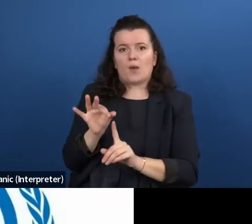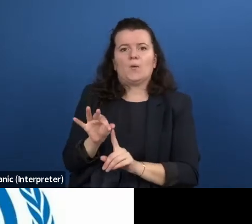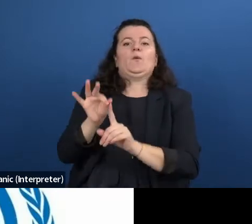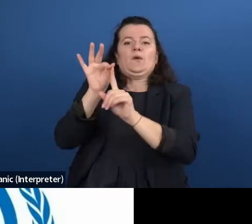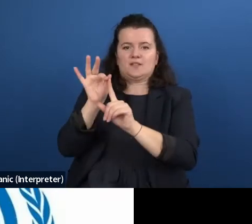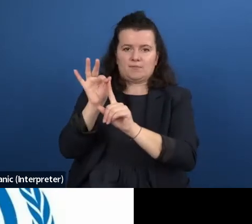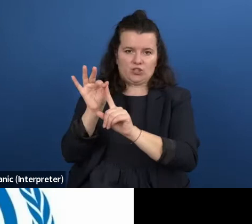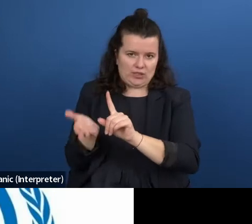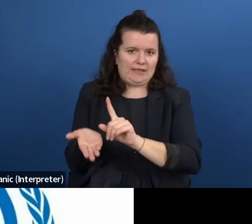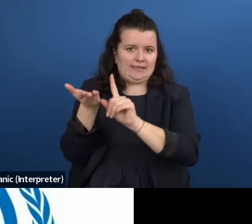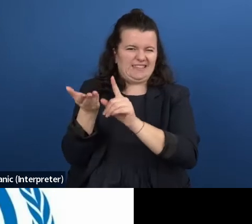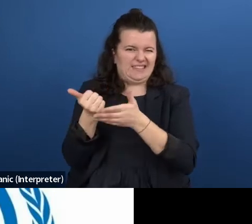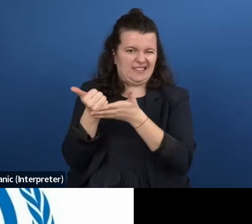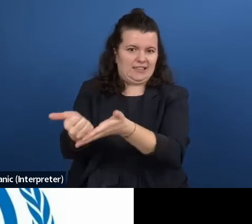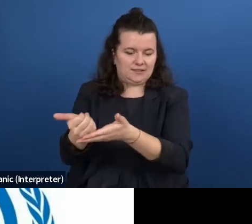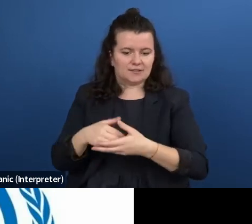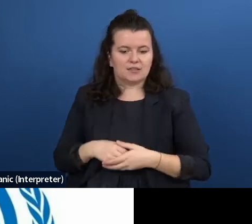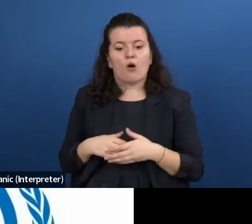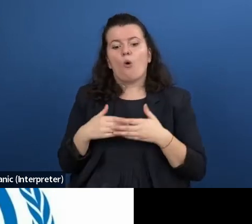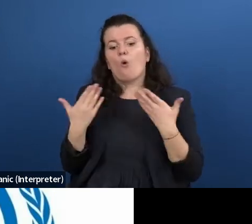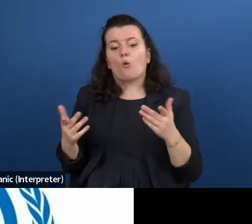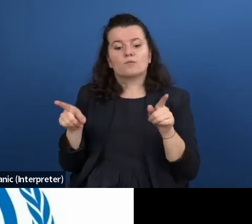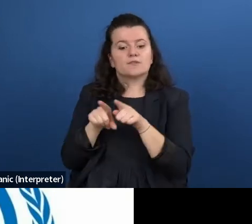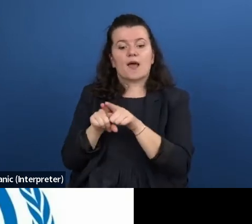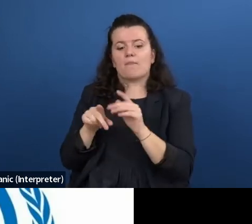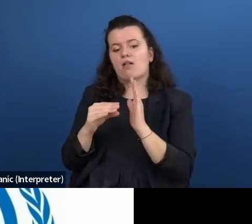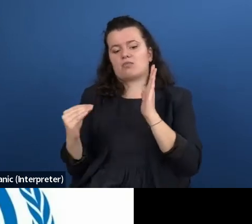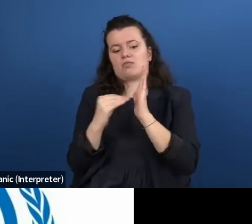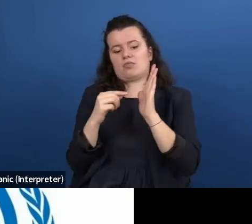Also in the recitals to the antitrafficking directive,